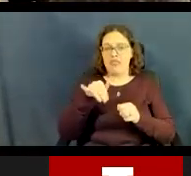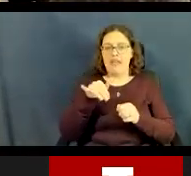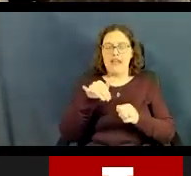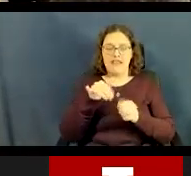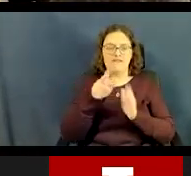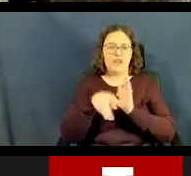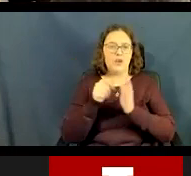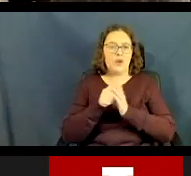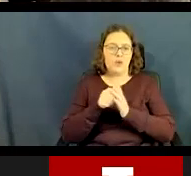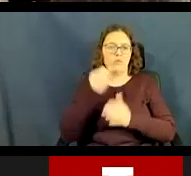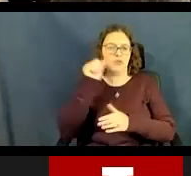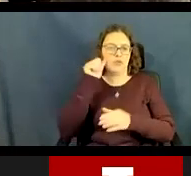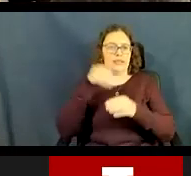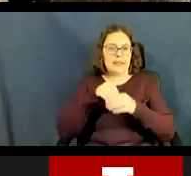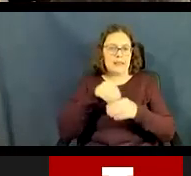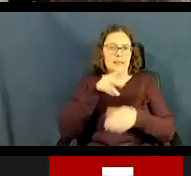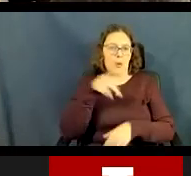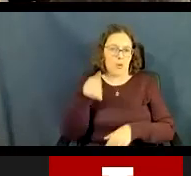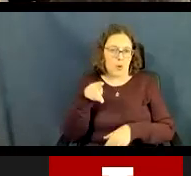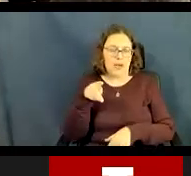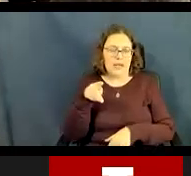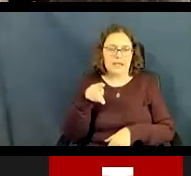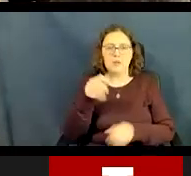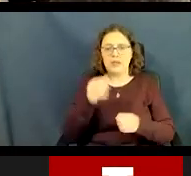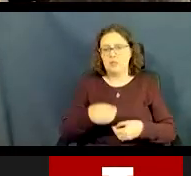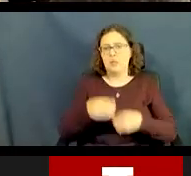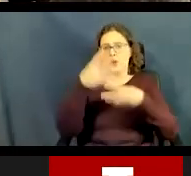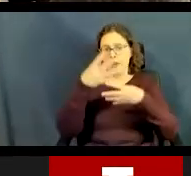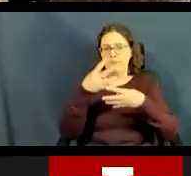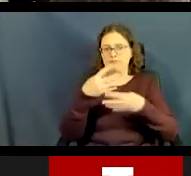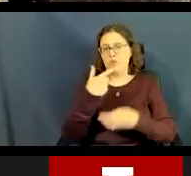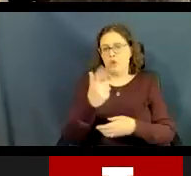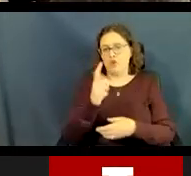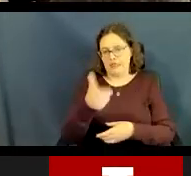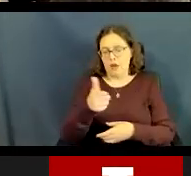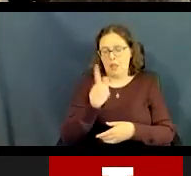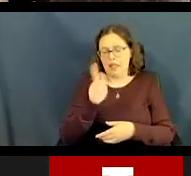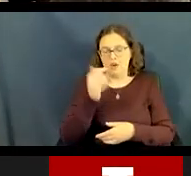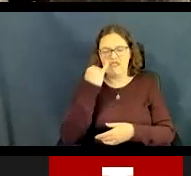yesterday. You can always pull that out and view that video if you missed Ed, Nikki, we are super